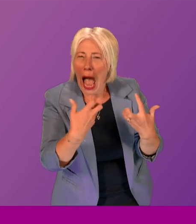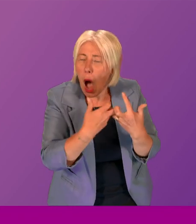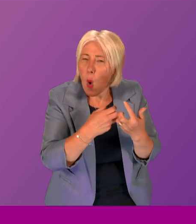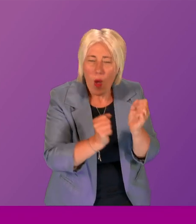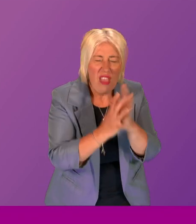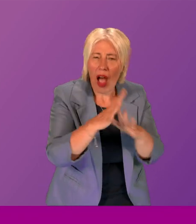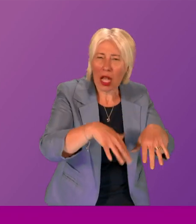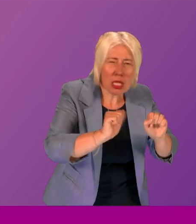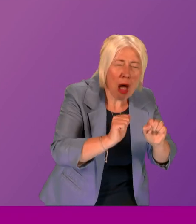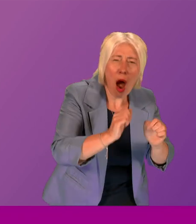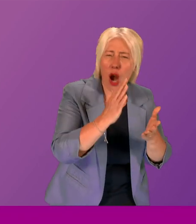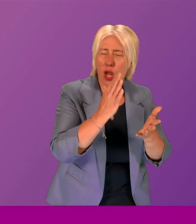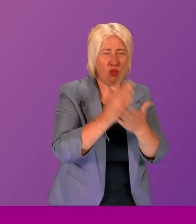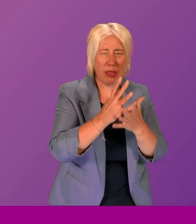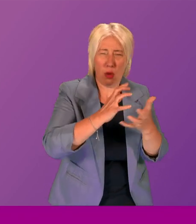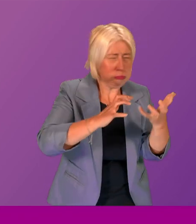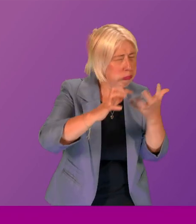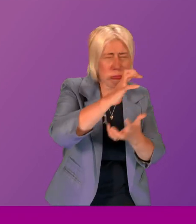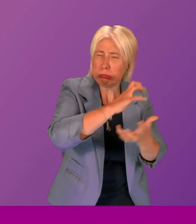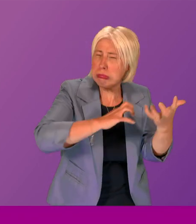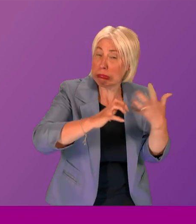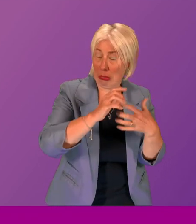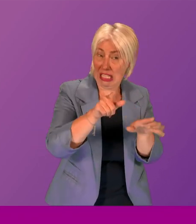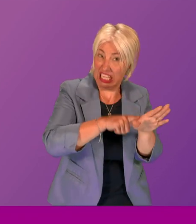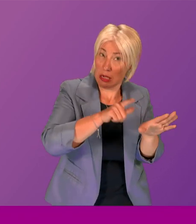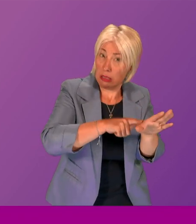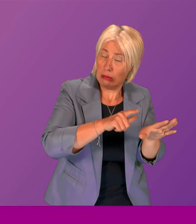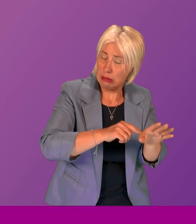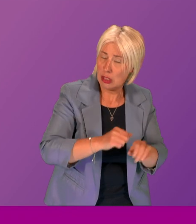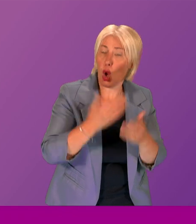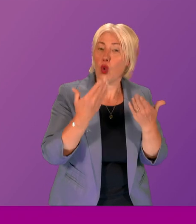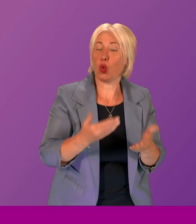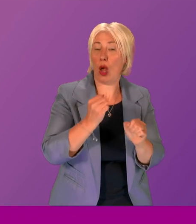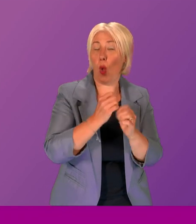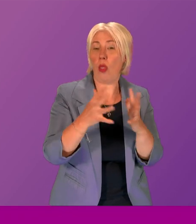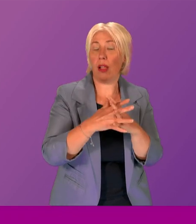of the complexities. The Glasgow School of Art continues to have responsibility for the